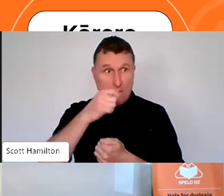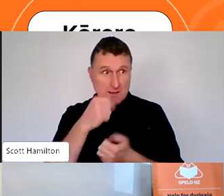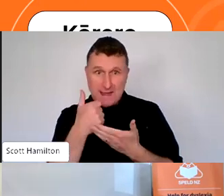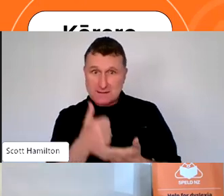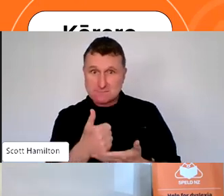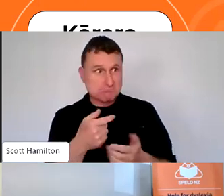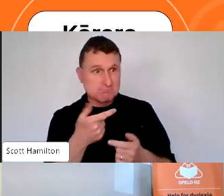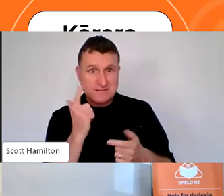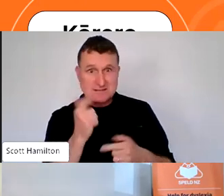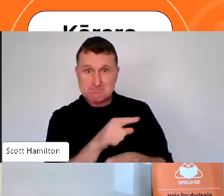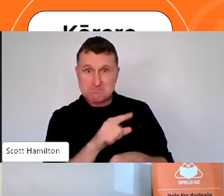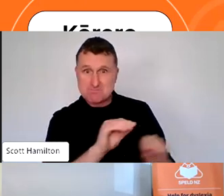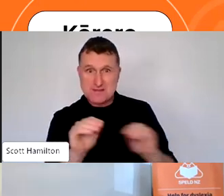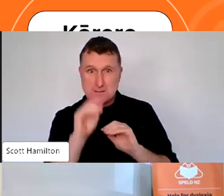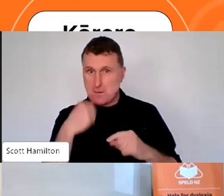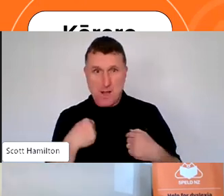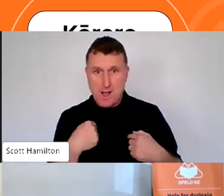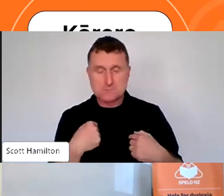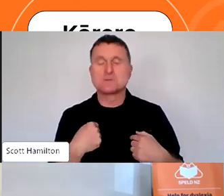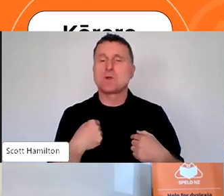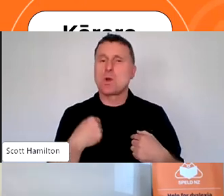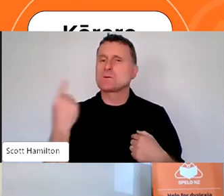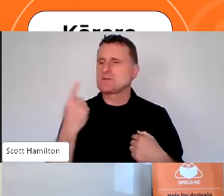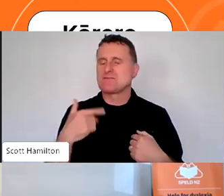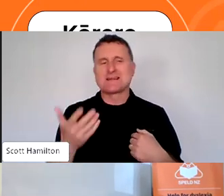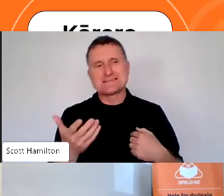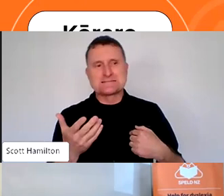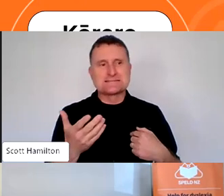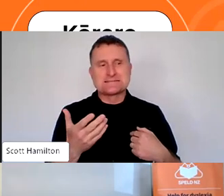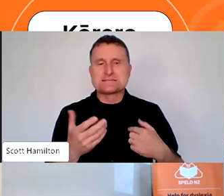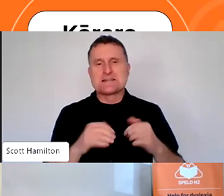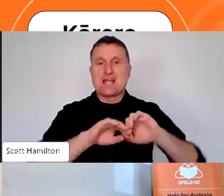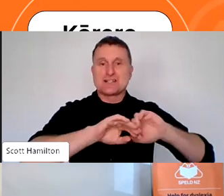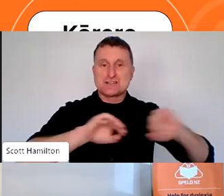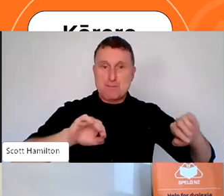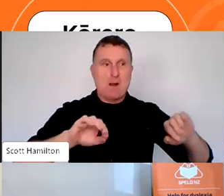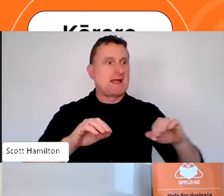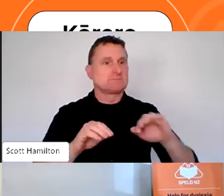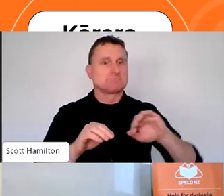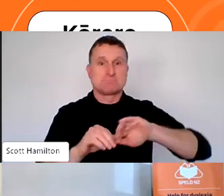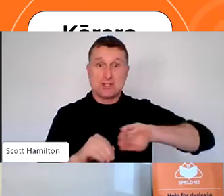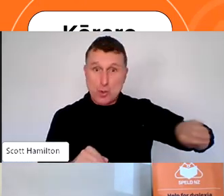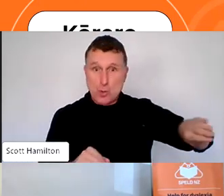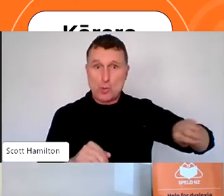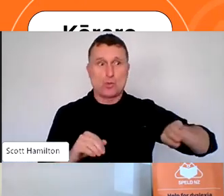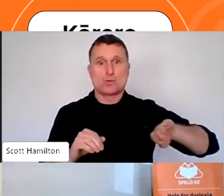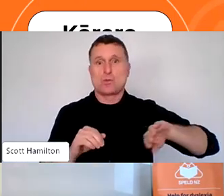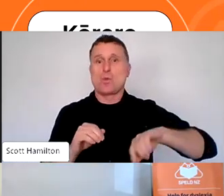for them is to exclude, or to separate, or to want to go back to a Special